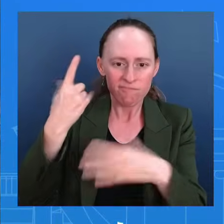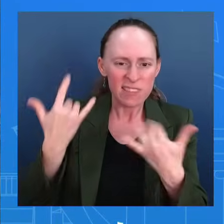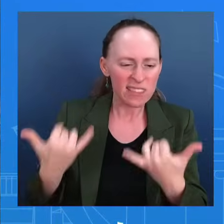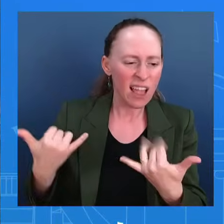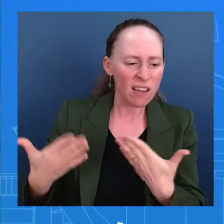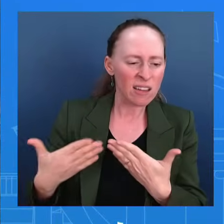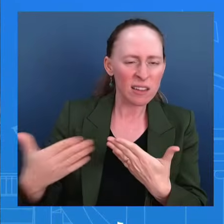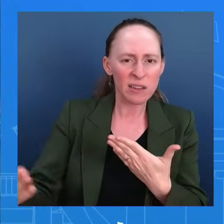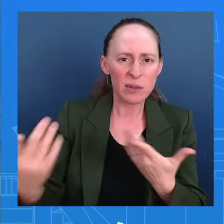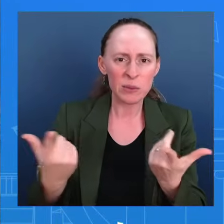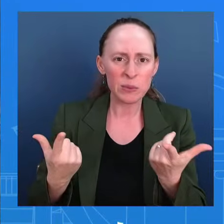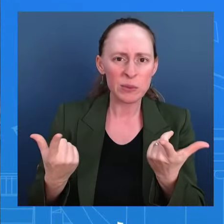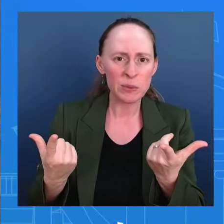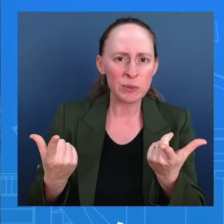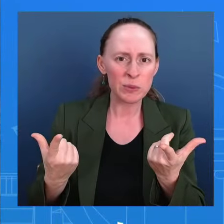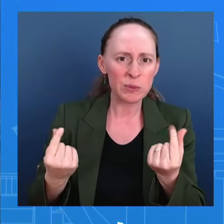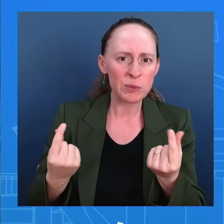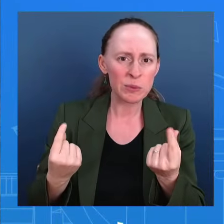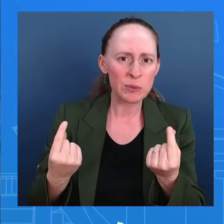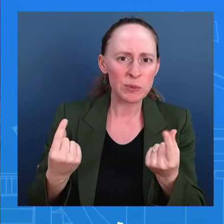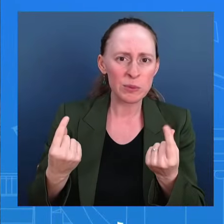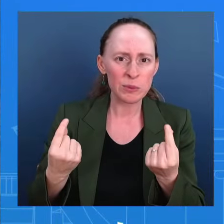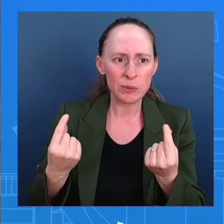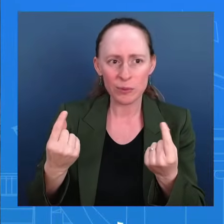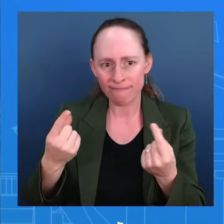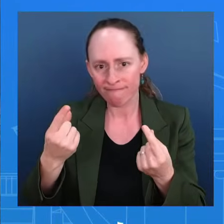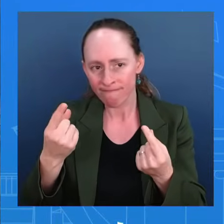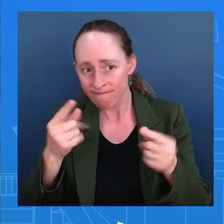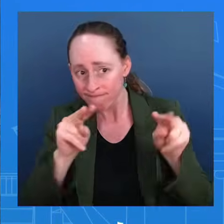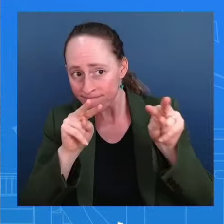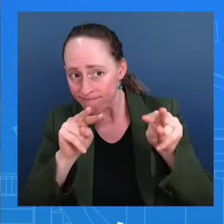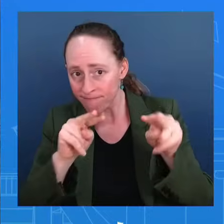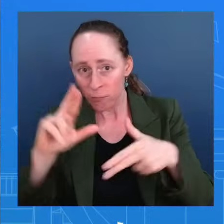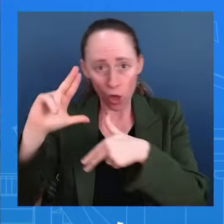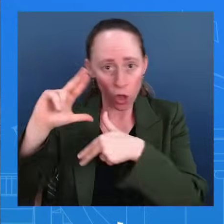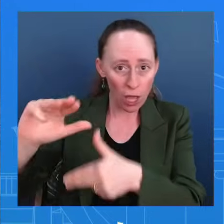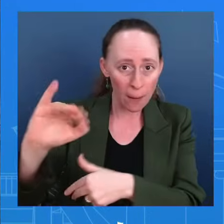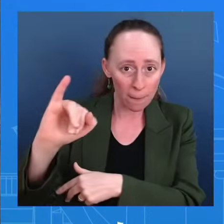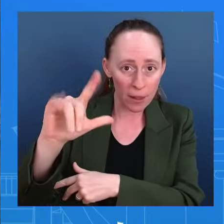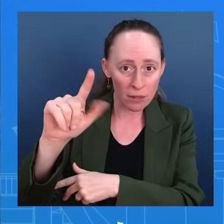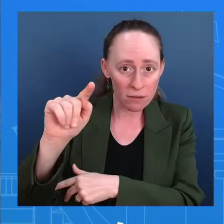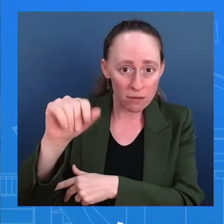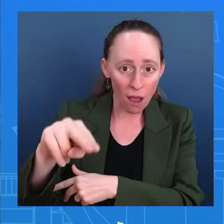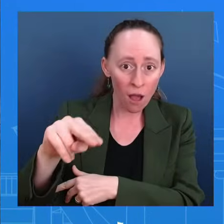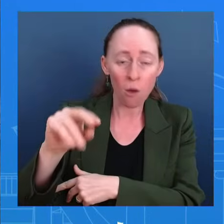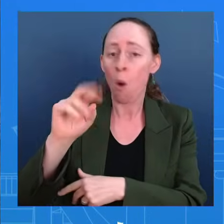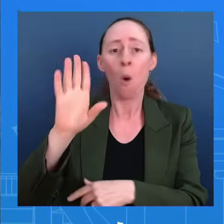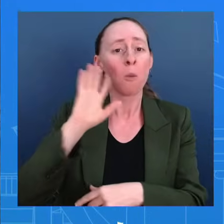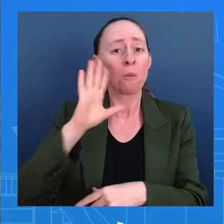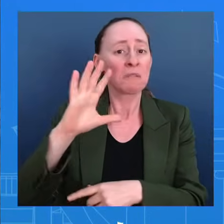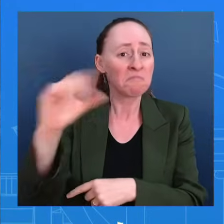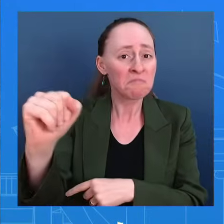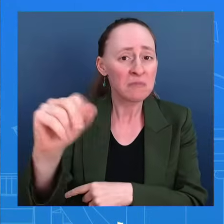Is it possible he will go to Delaware over the weekend? Are you guys talking about a possible trip to Florida at some point -- Ms. Jean-Pierre: Yeah. The Press: -- already?